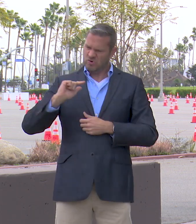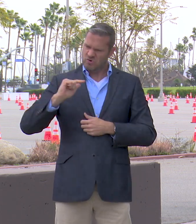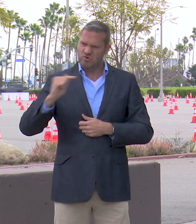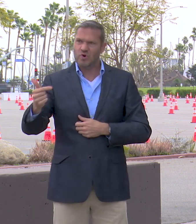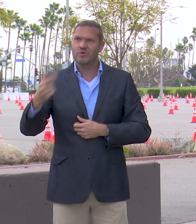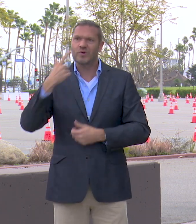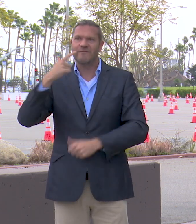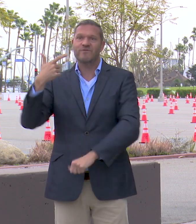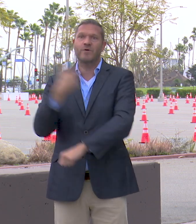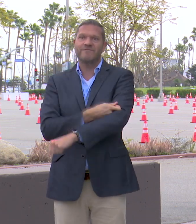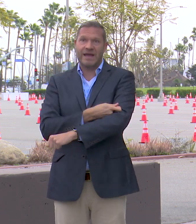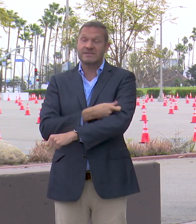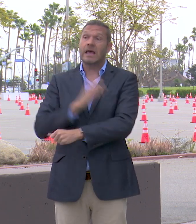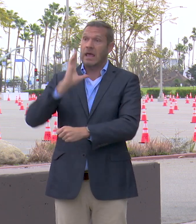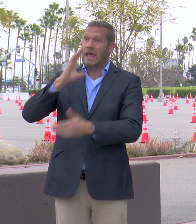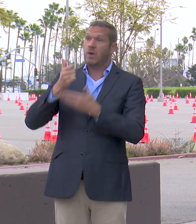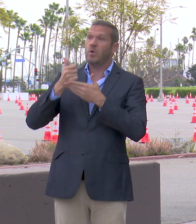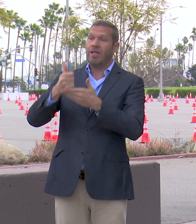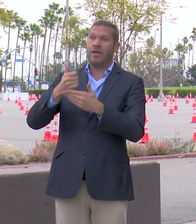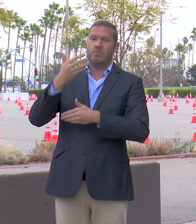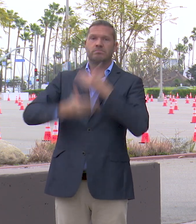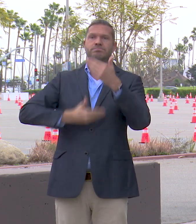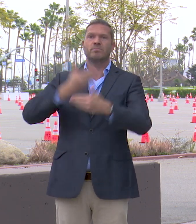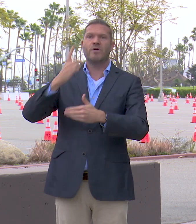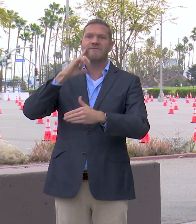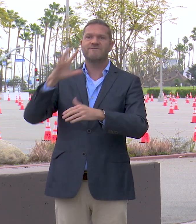and it'll help you go through the appointment process so if you are up, so if you are currently